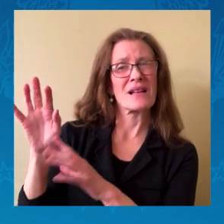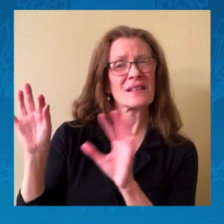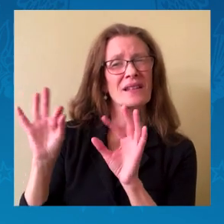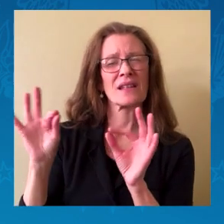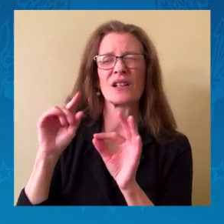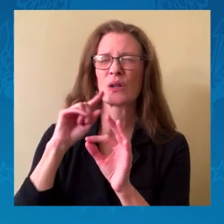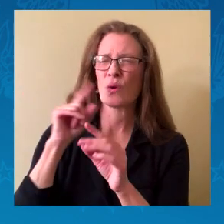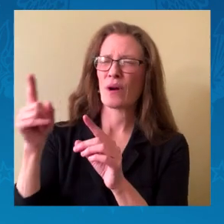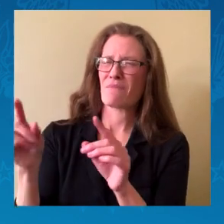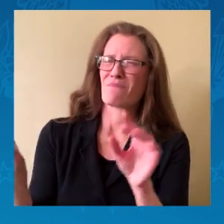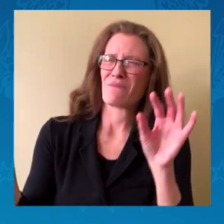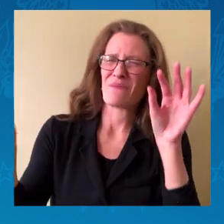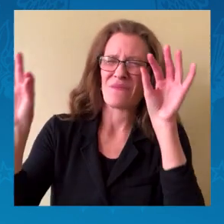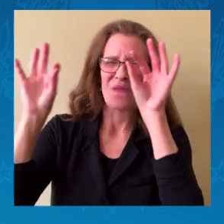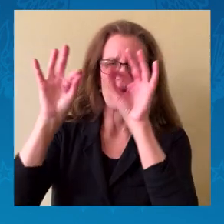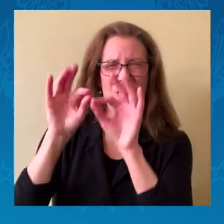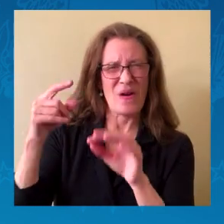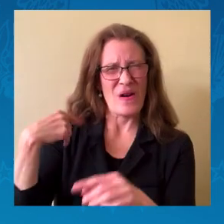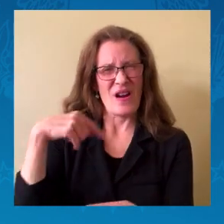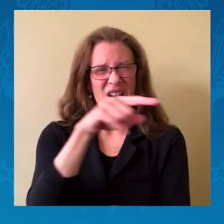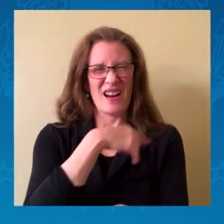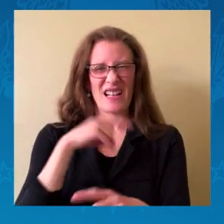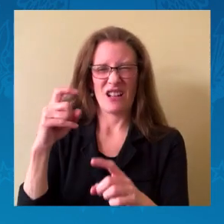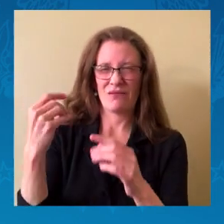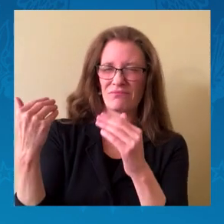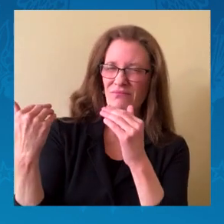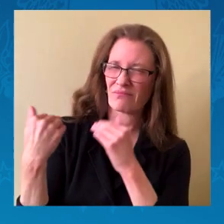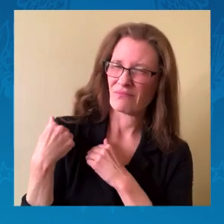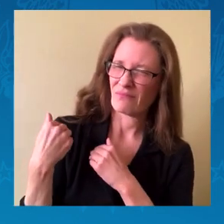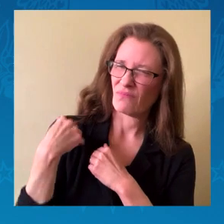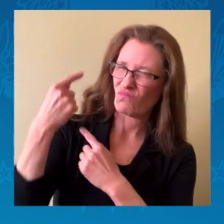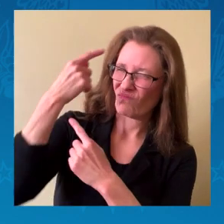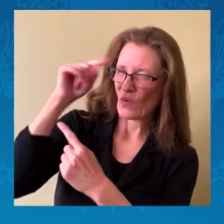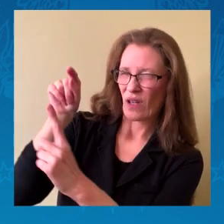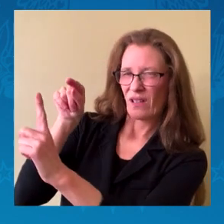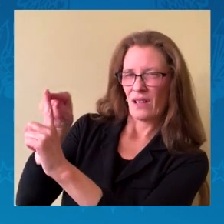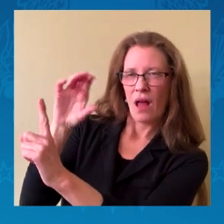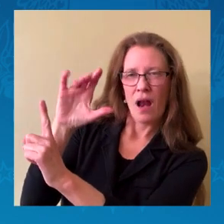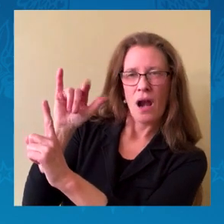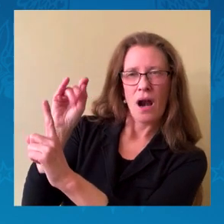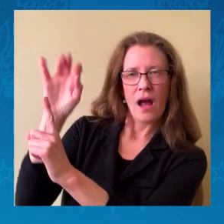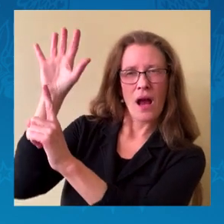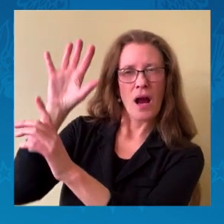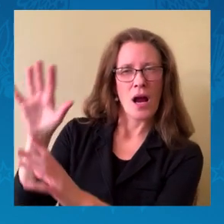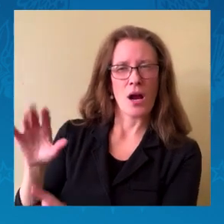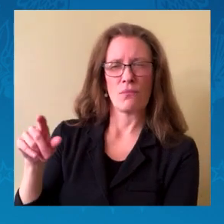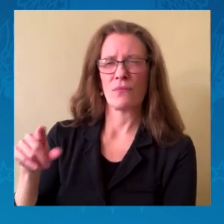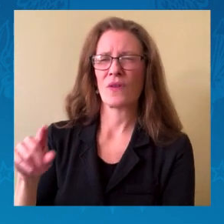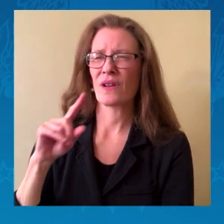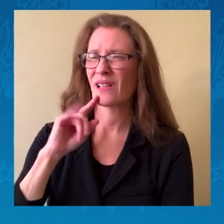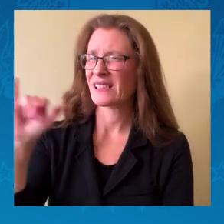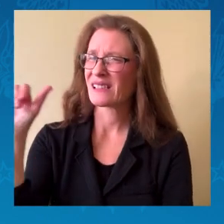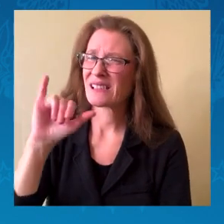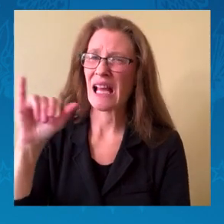but also the opportunity that we have through space exploration to do something about this